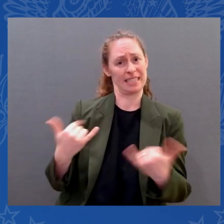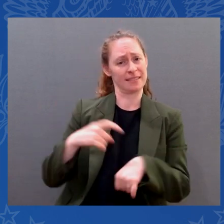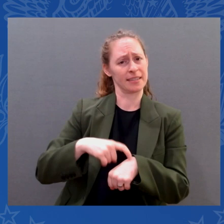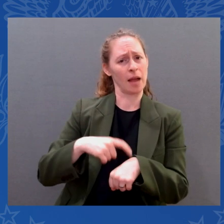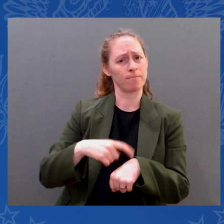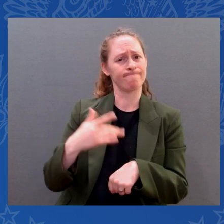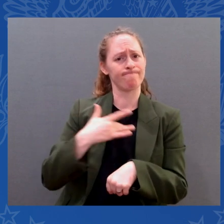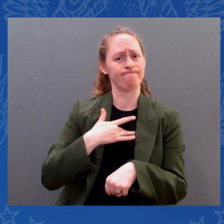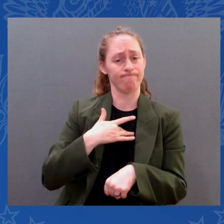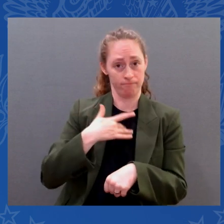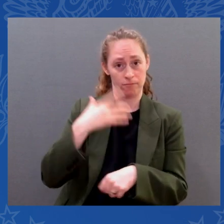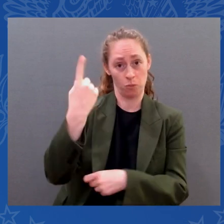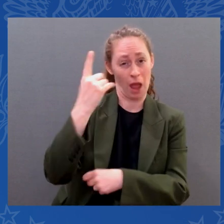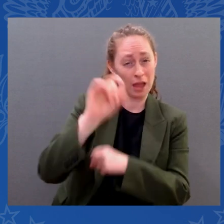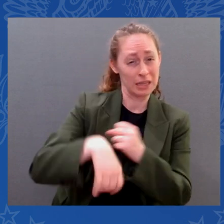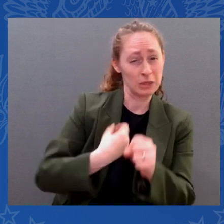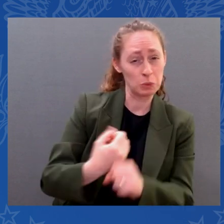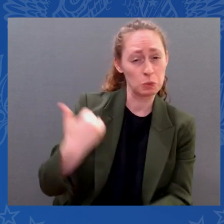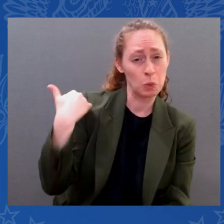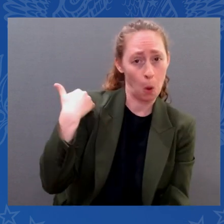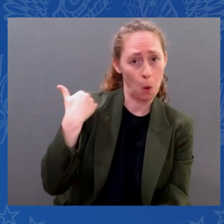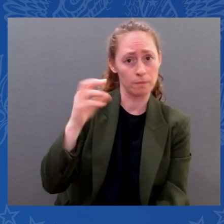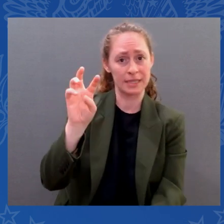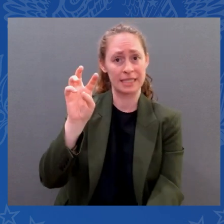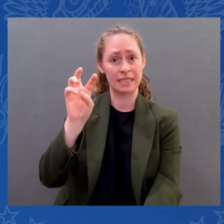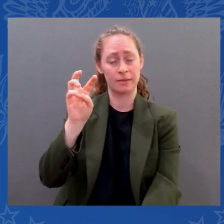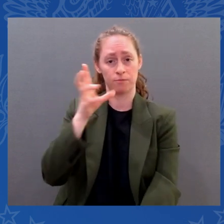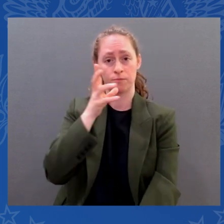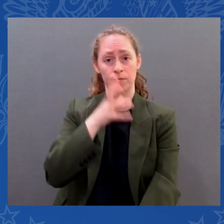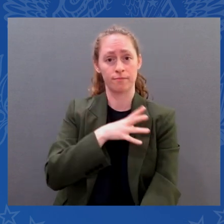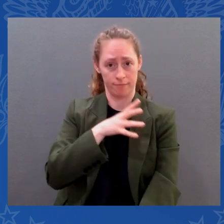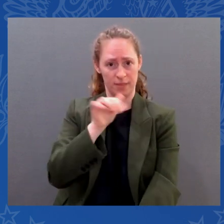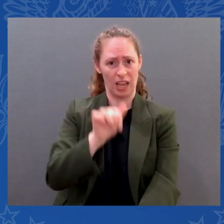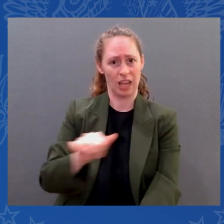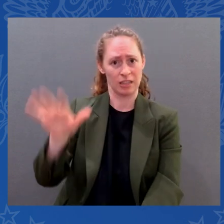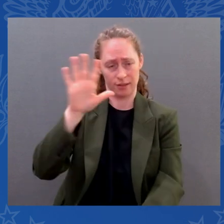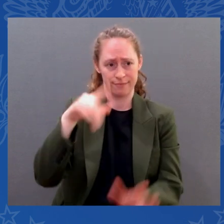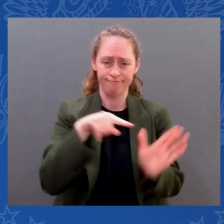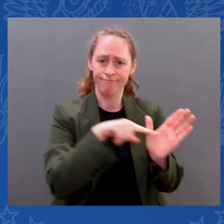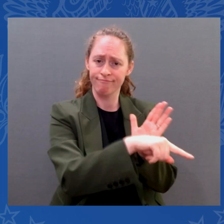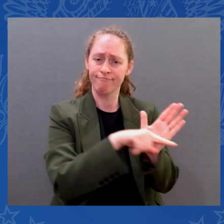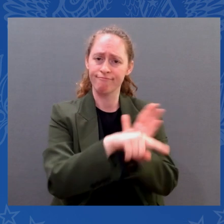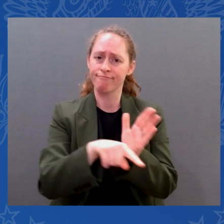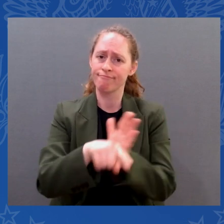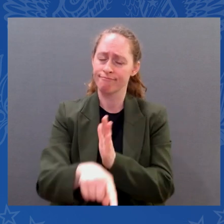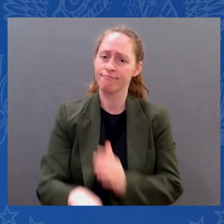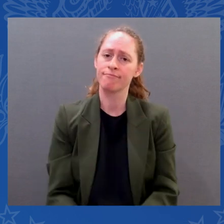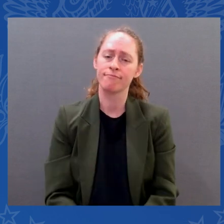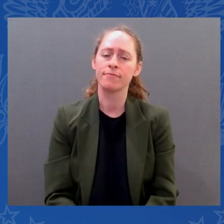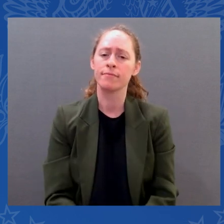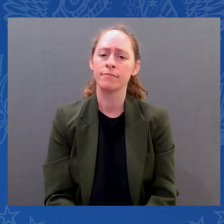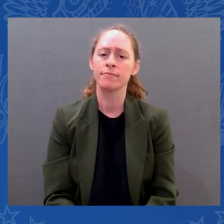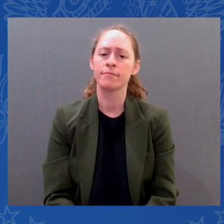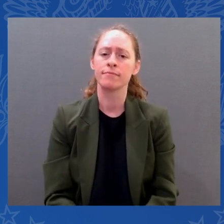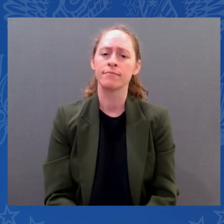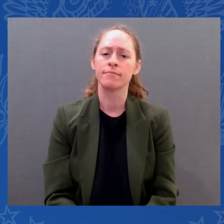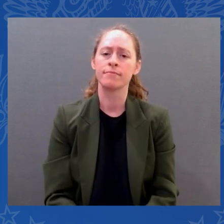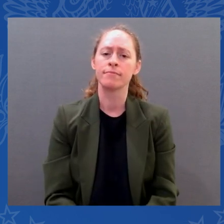This year commemorates the 80th anniversary of the incarceration of 120,000 American citizens